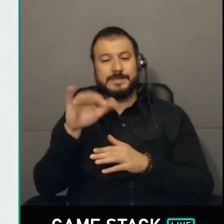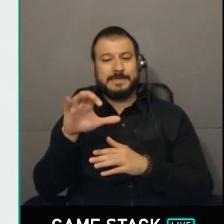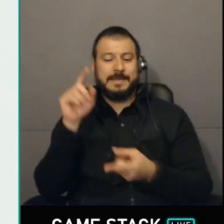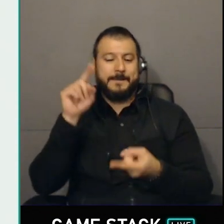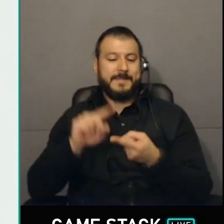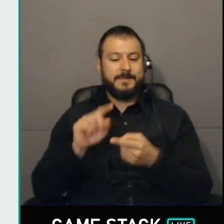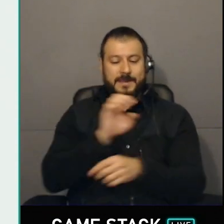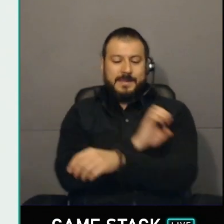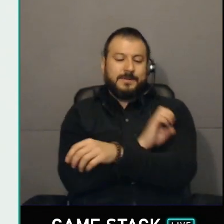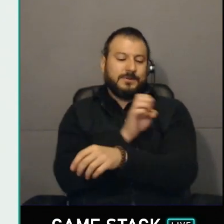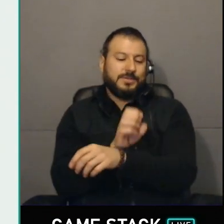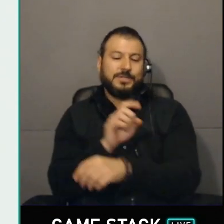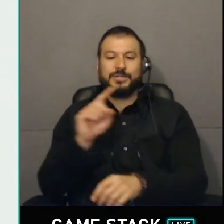choose the smaller velocity.